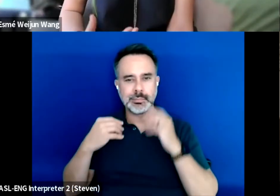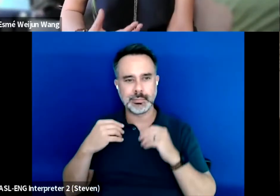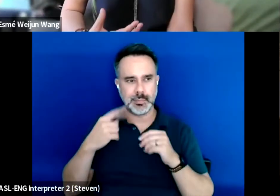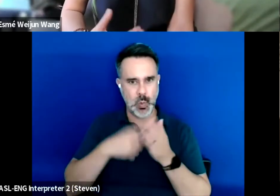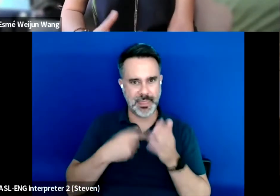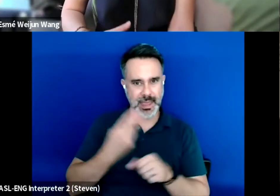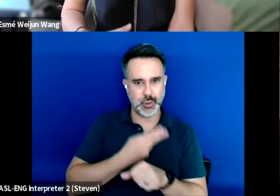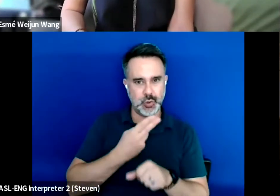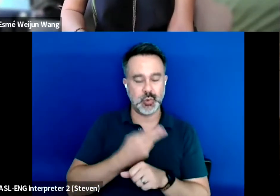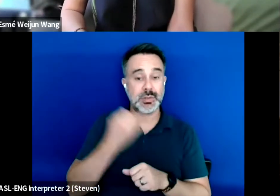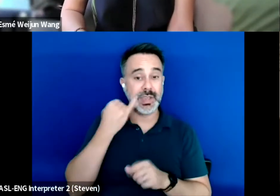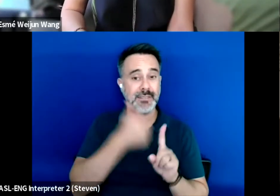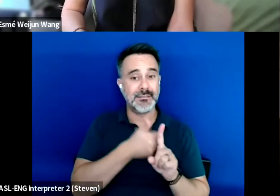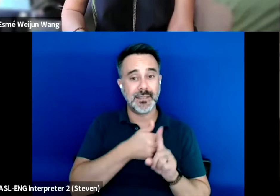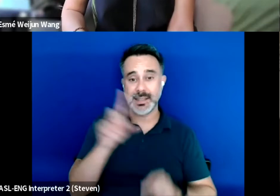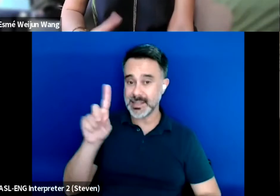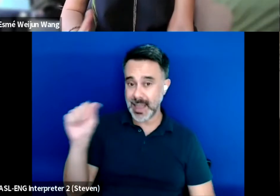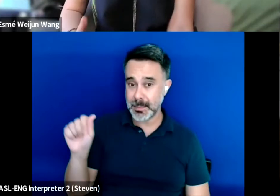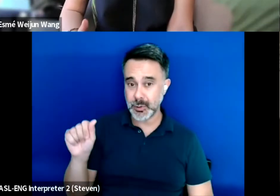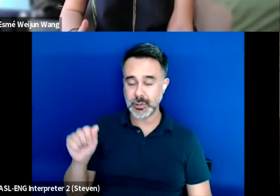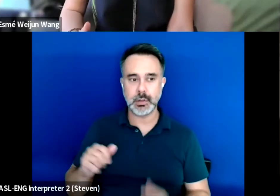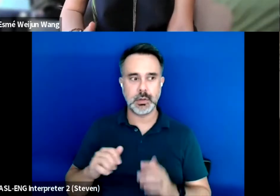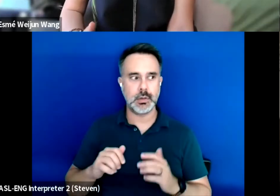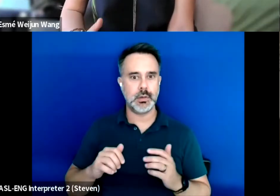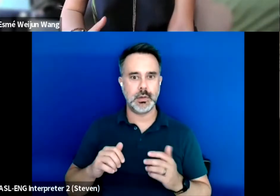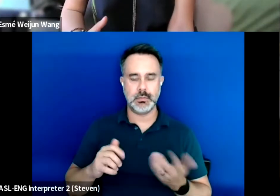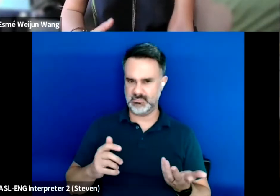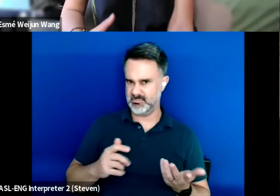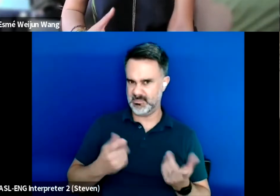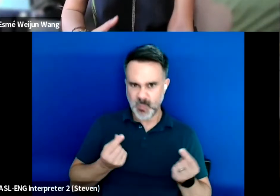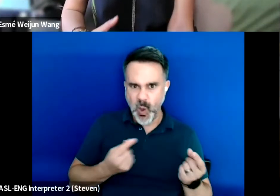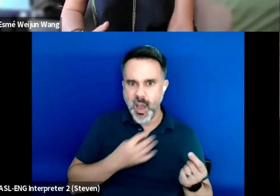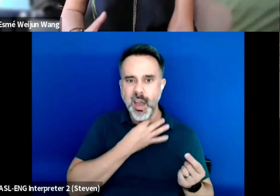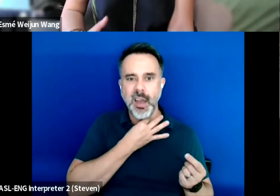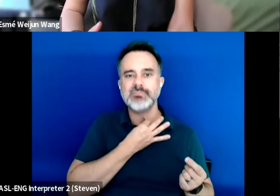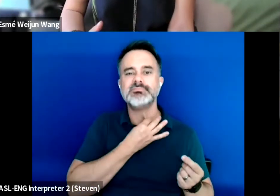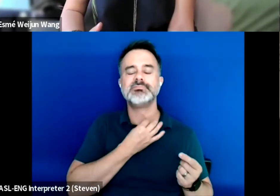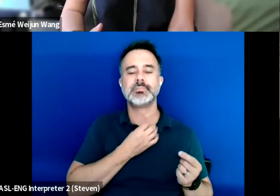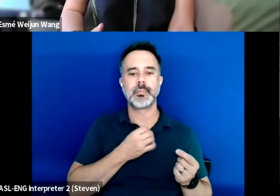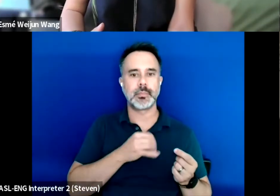Mm-hmm. Yeah, absolutely. I mean, there's this culture in journalism where you just have